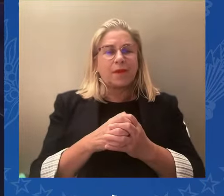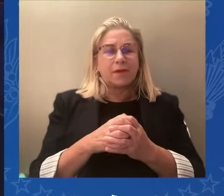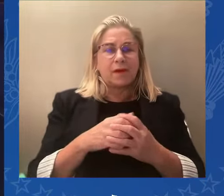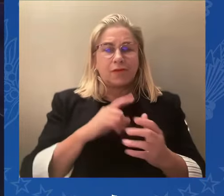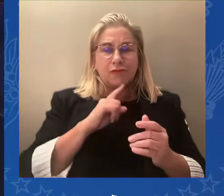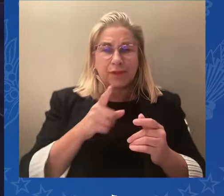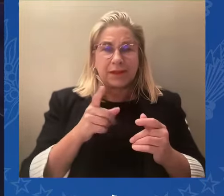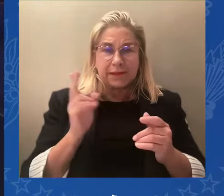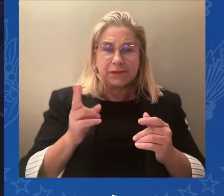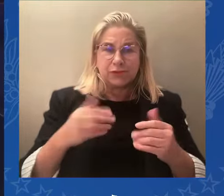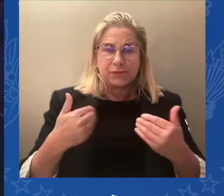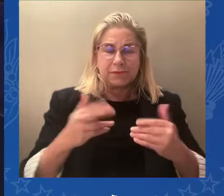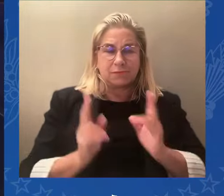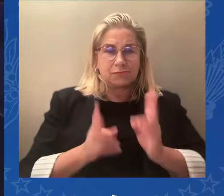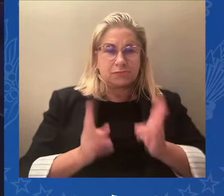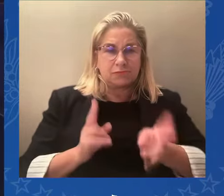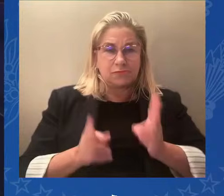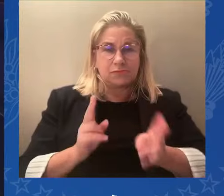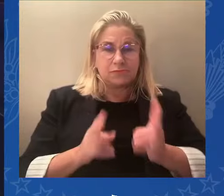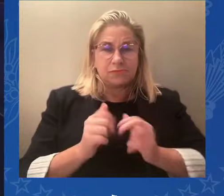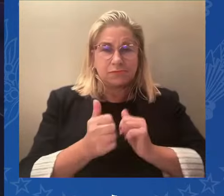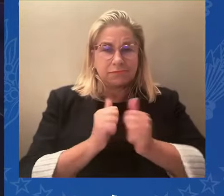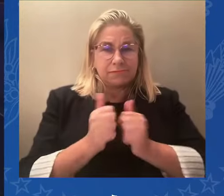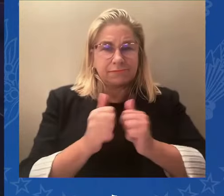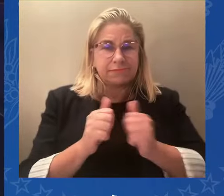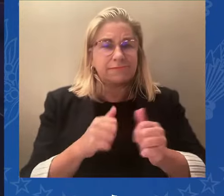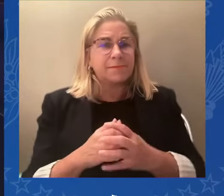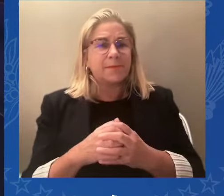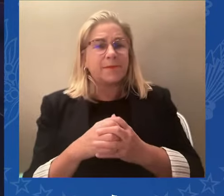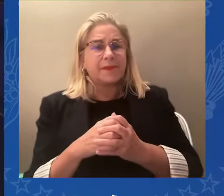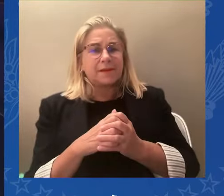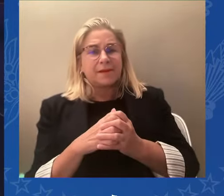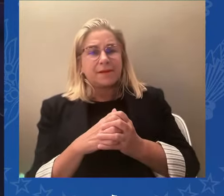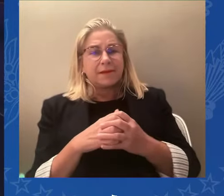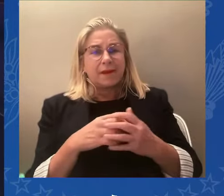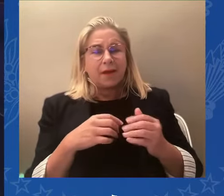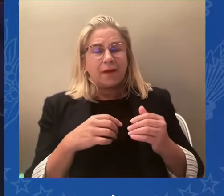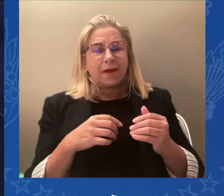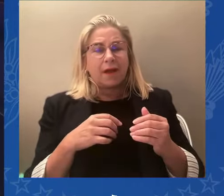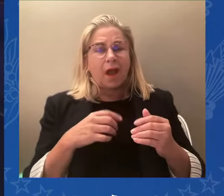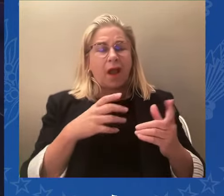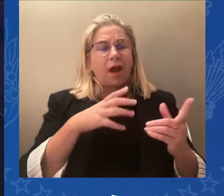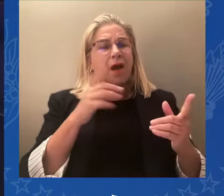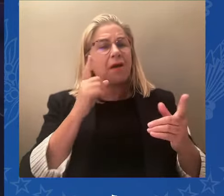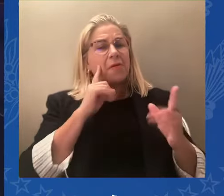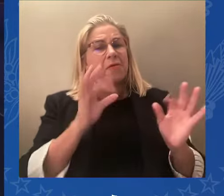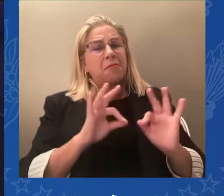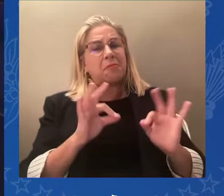But when peaceful protestors march for justice for George Floyd, Trump wanted to send in the military,